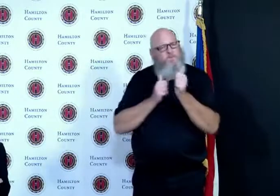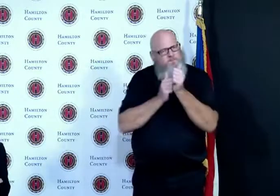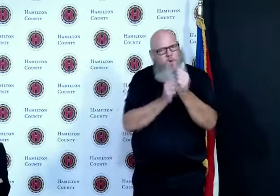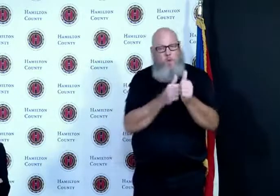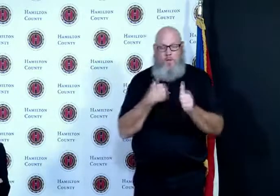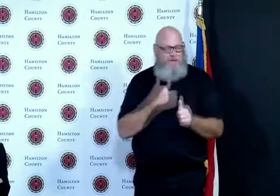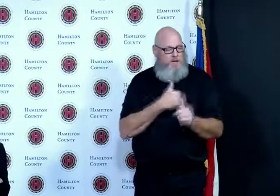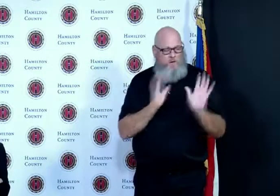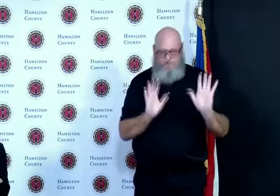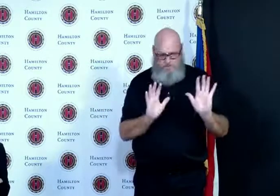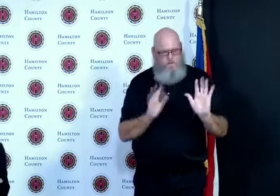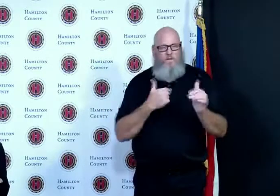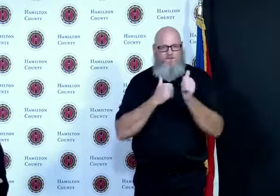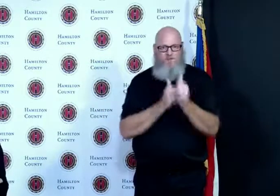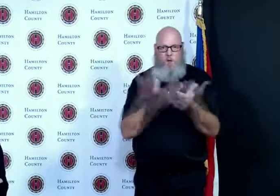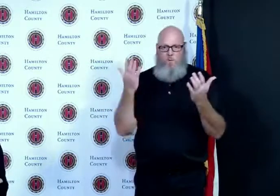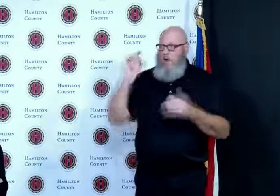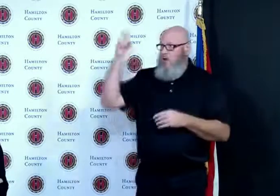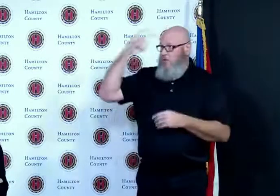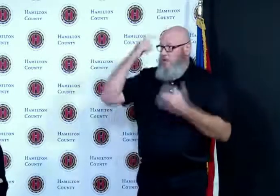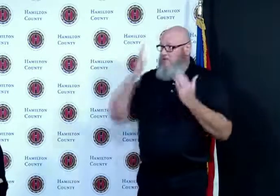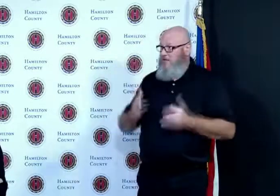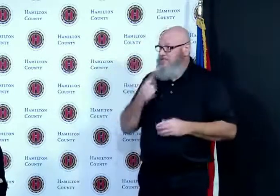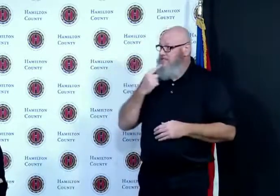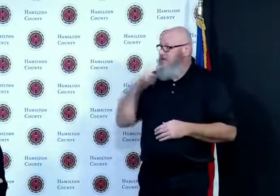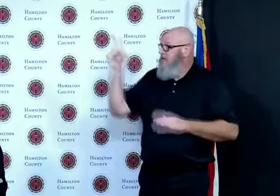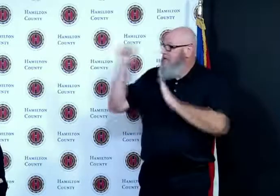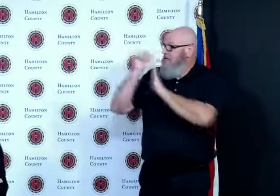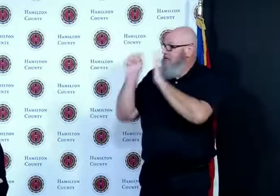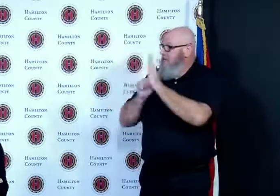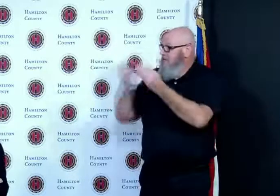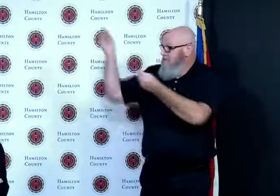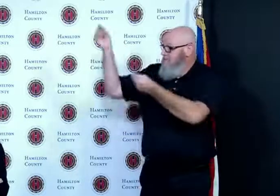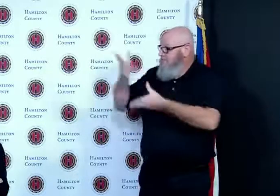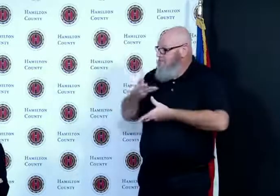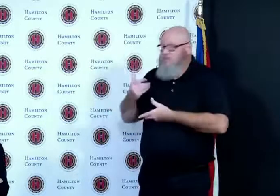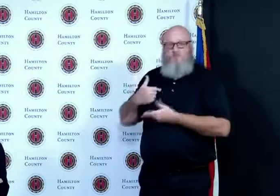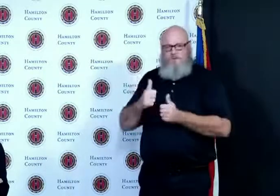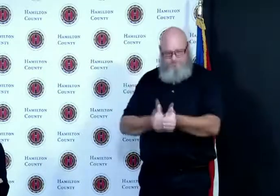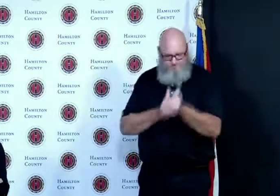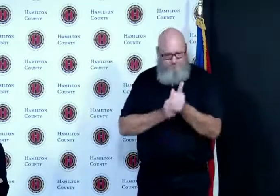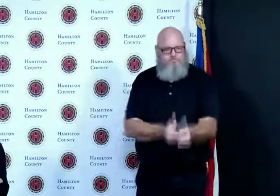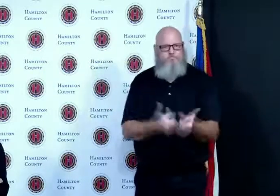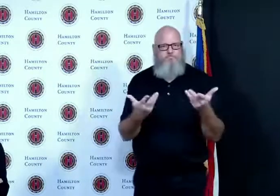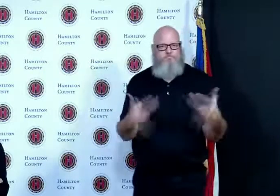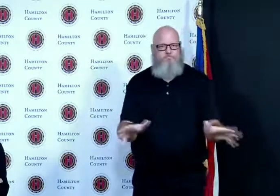TestandProtectCincy.com the information's there or go to the state website coronavirus.ohio.gov